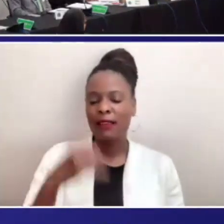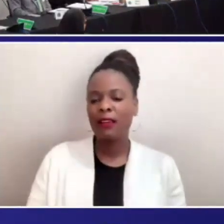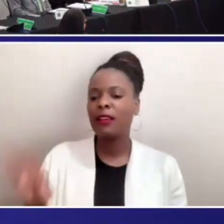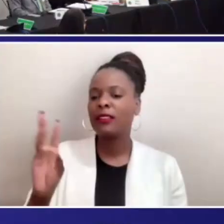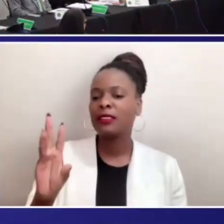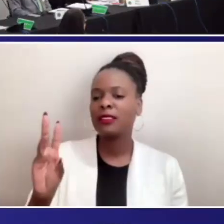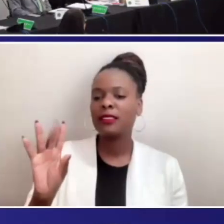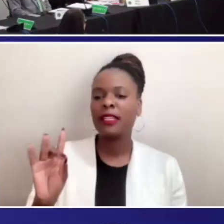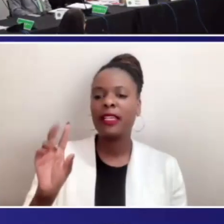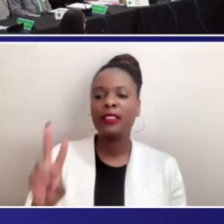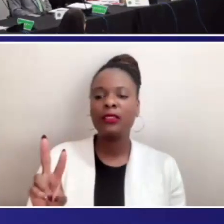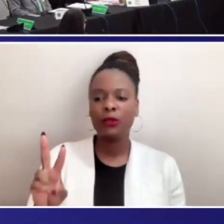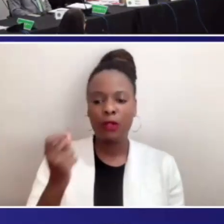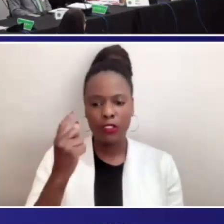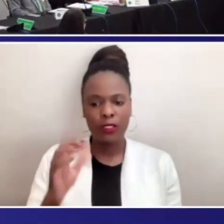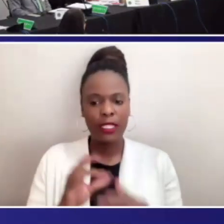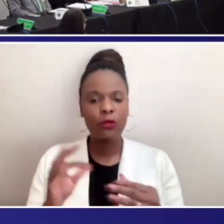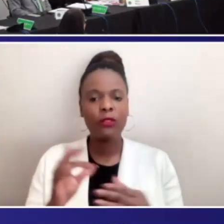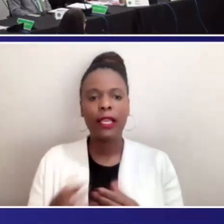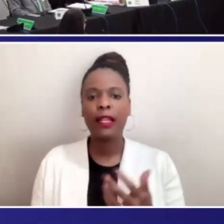Does it ever -- is it binding anywhere?